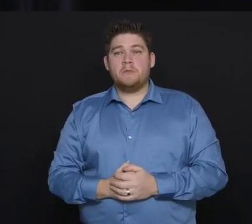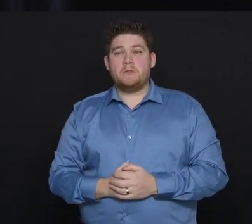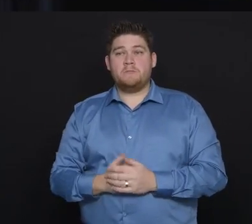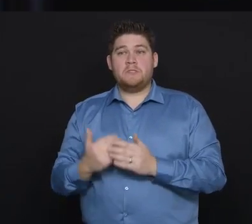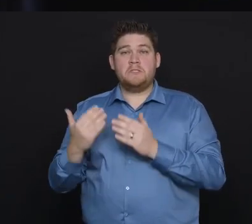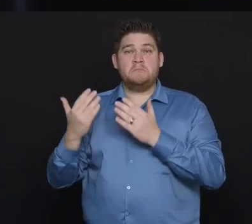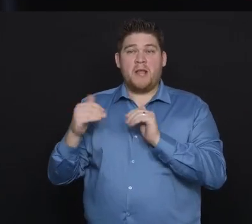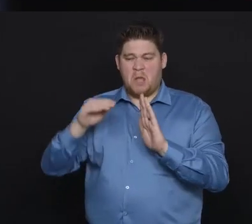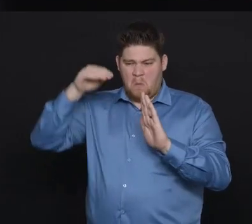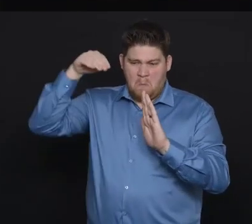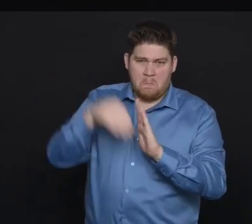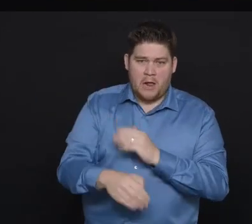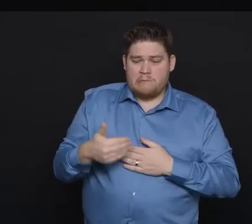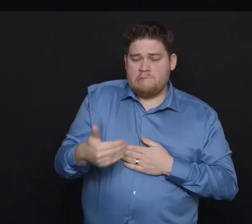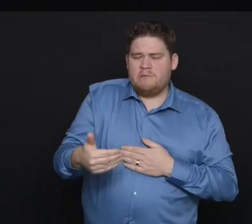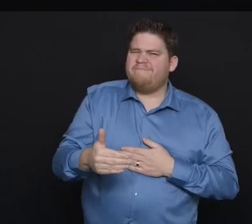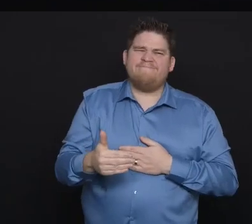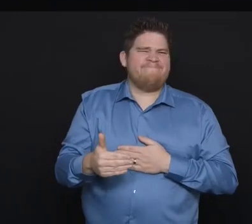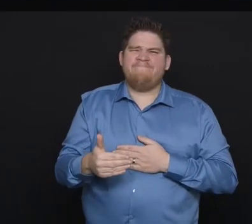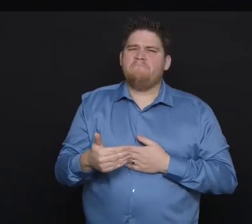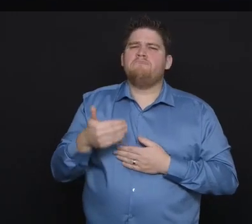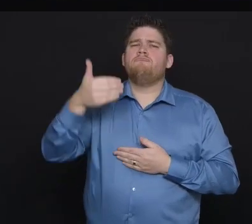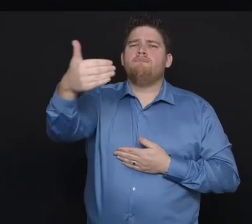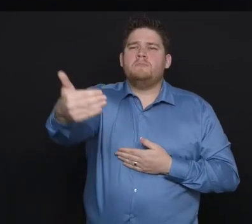see it